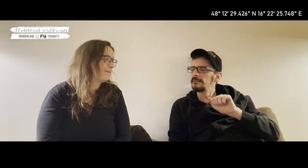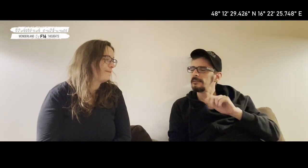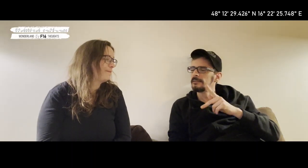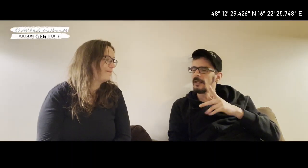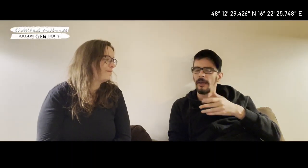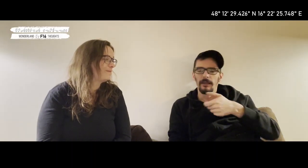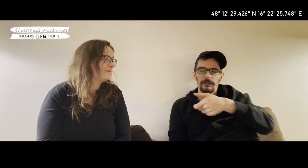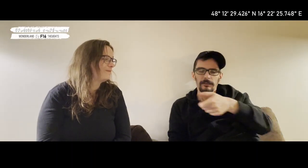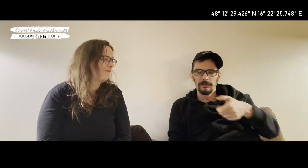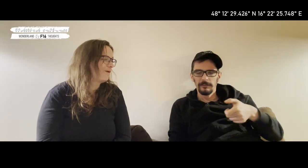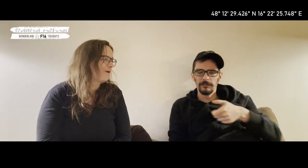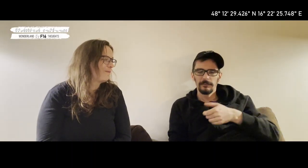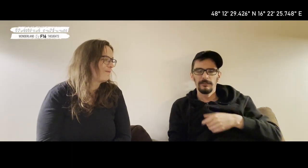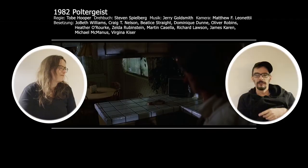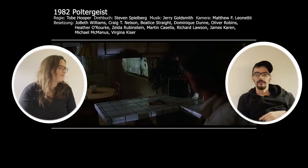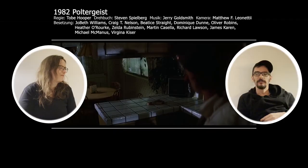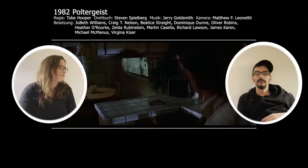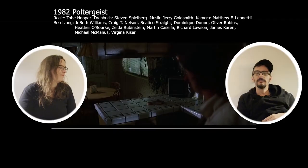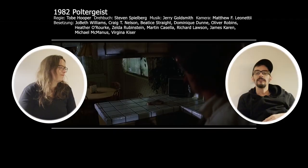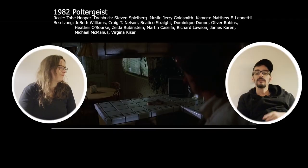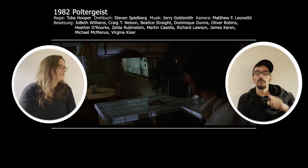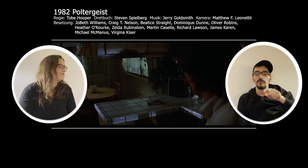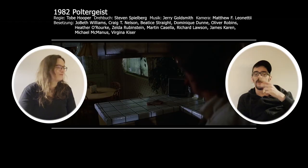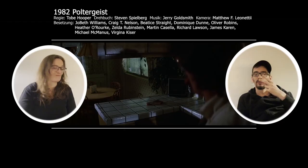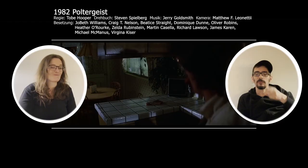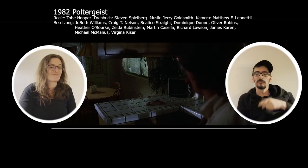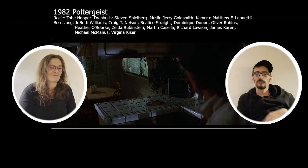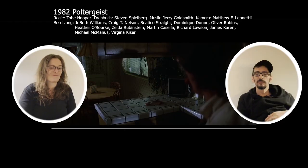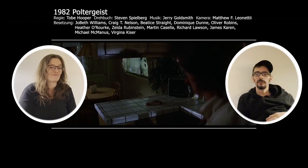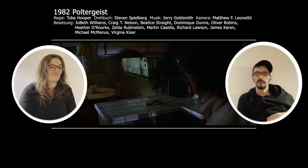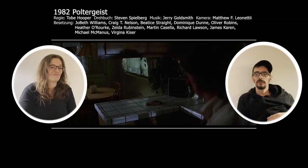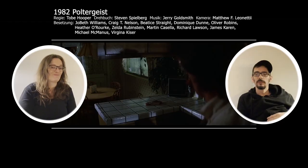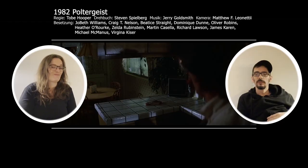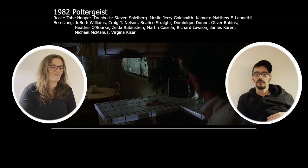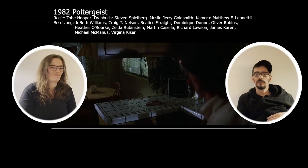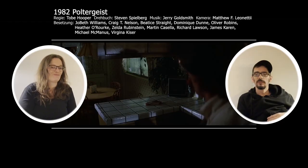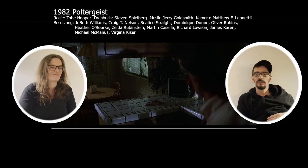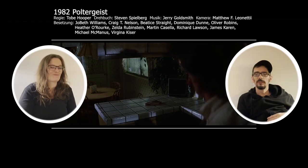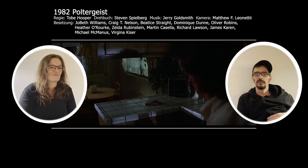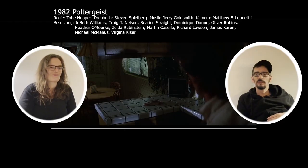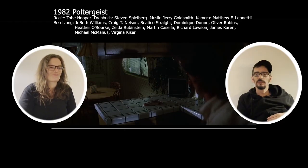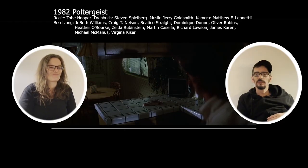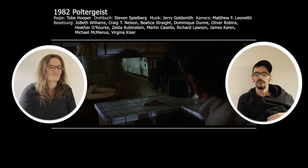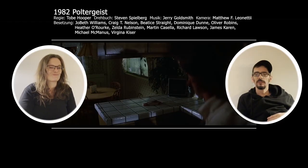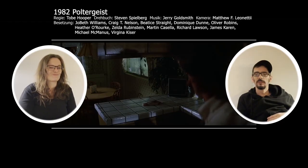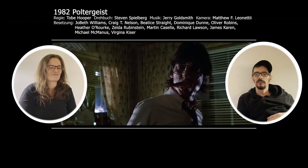but the fun stops with a steak. Like this juicy big piece of meat. A steak.